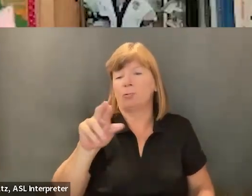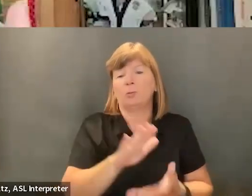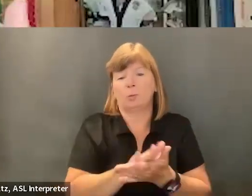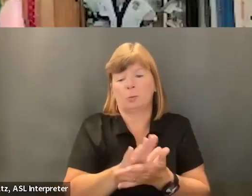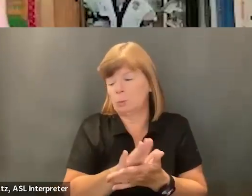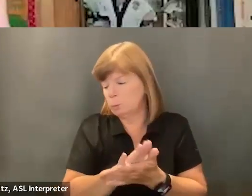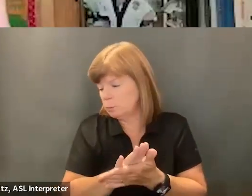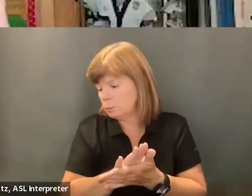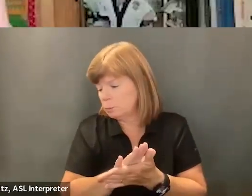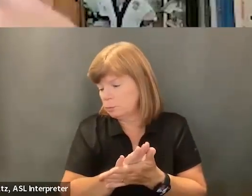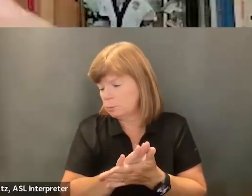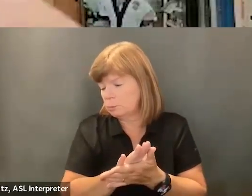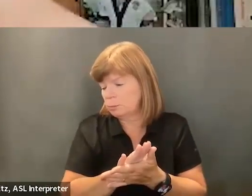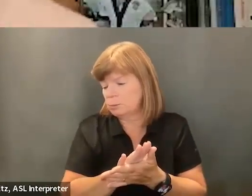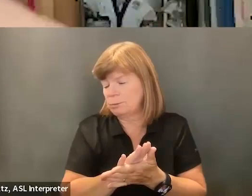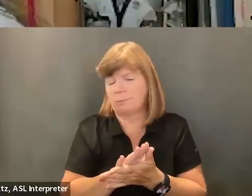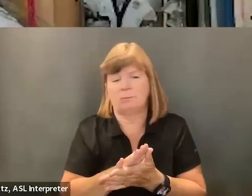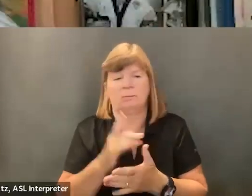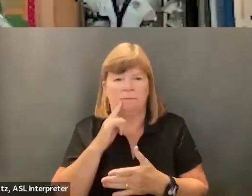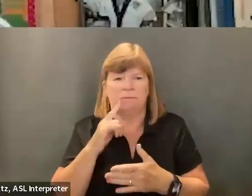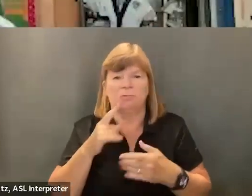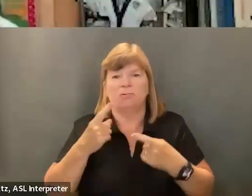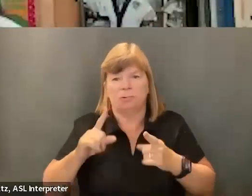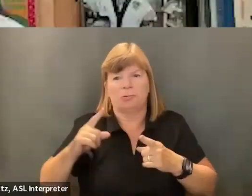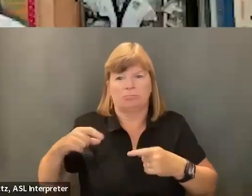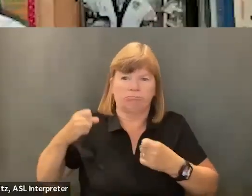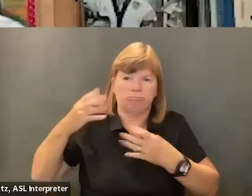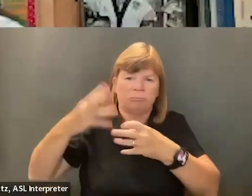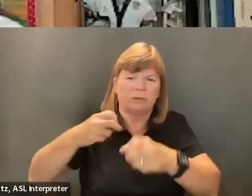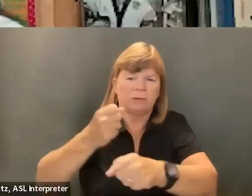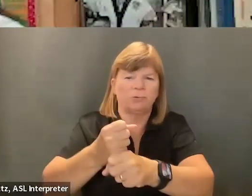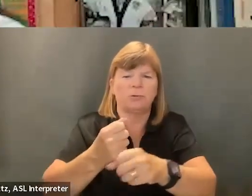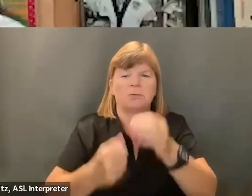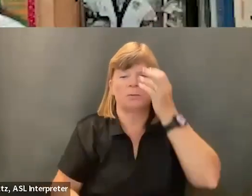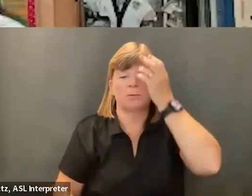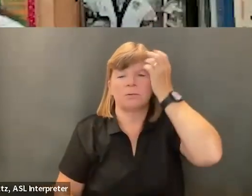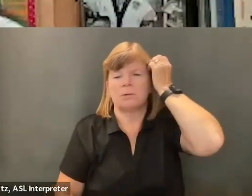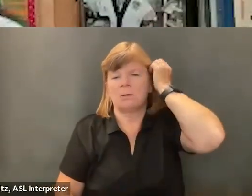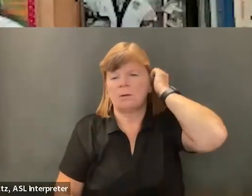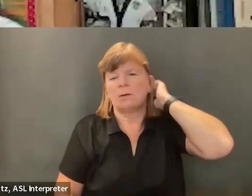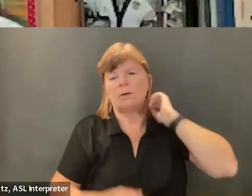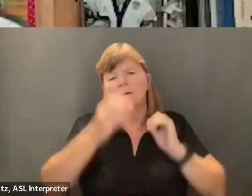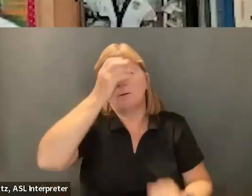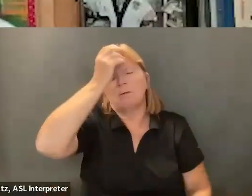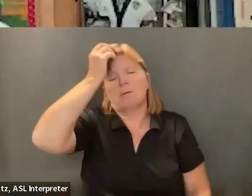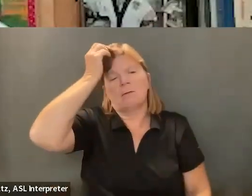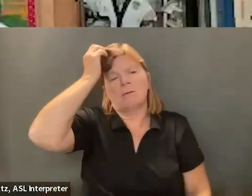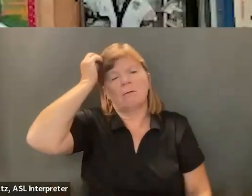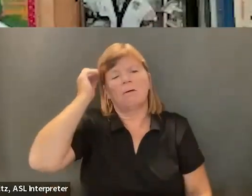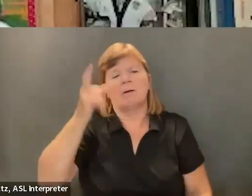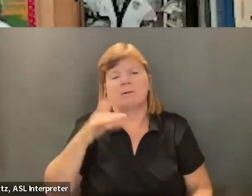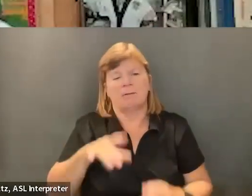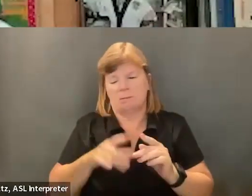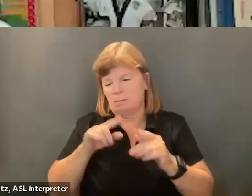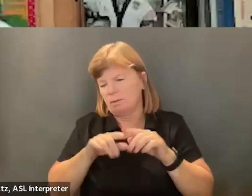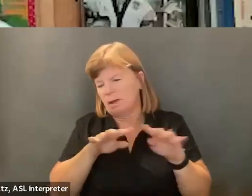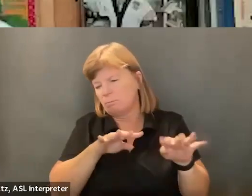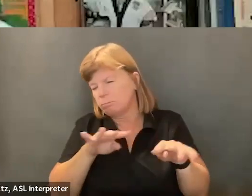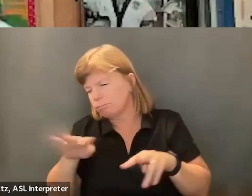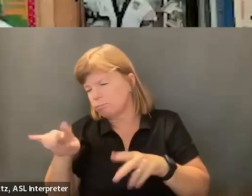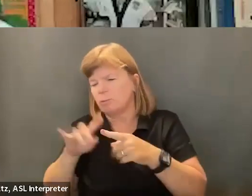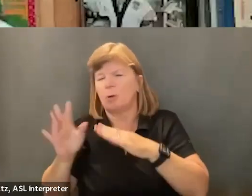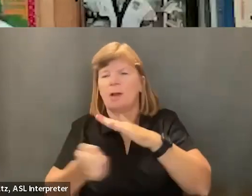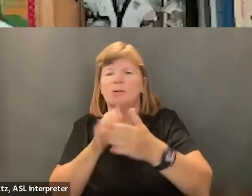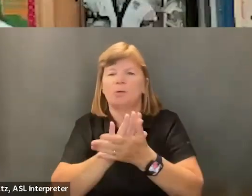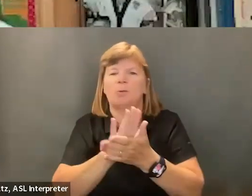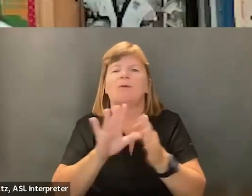over several years in um in elementary school and found positive effects on vocab on comprehension